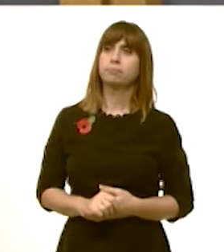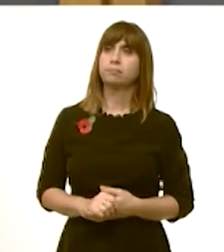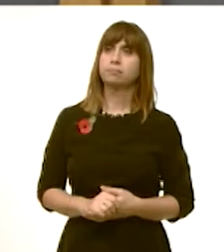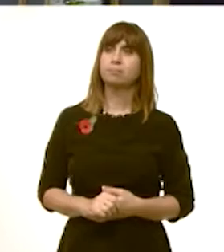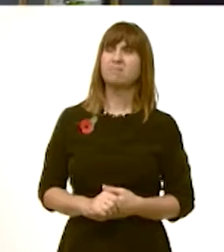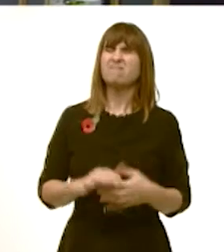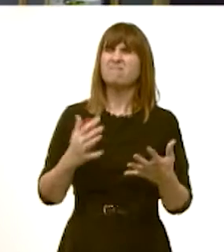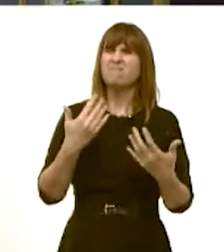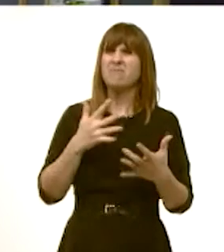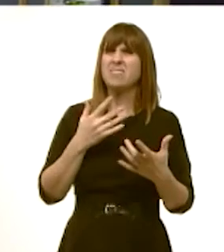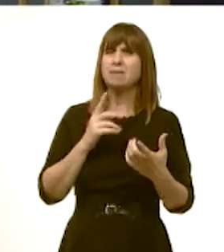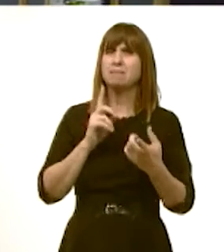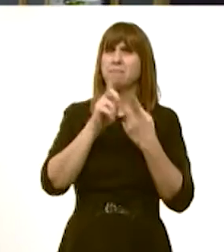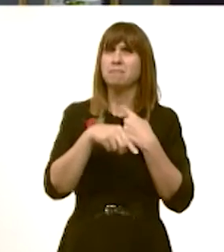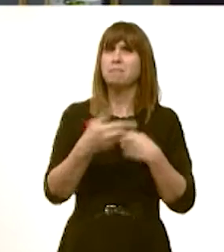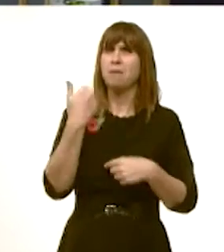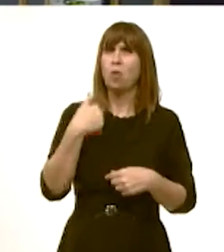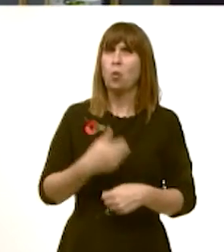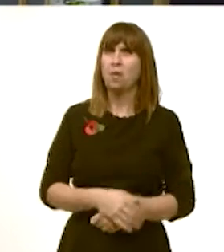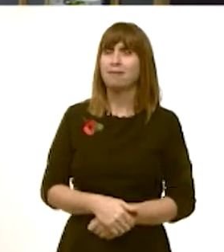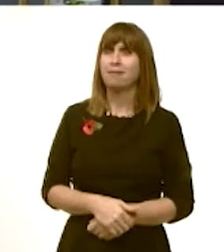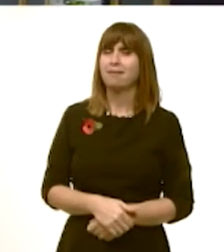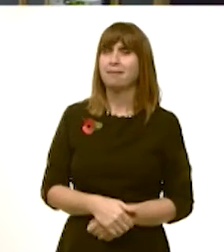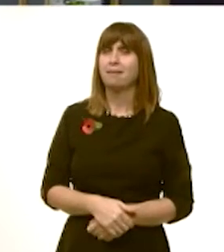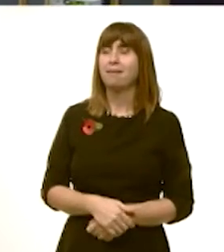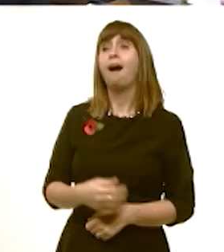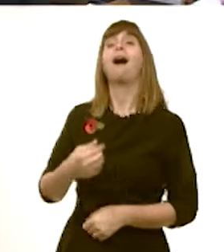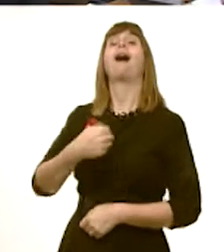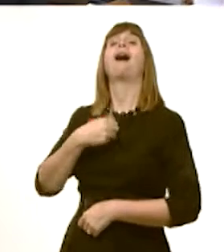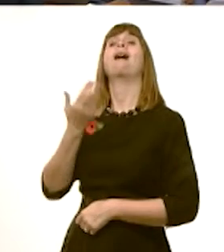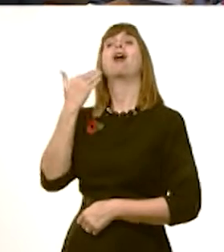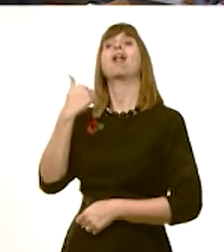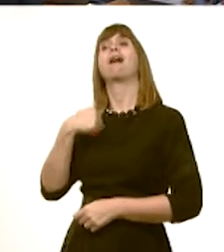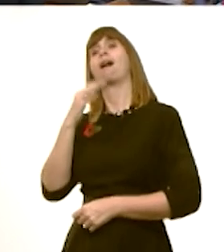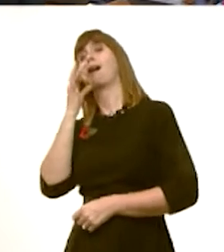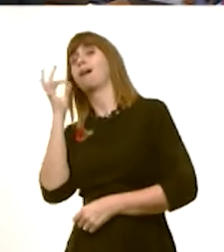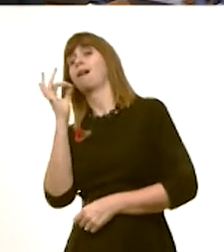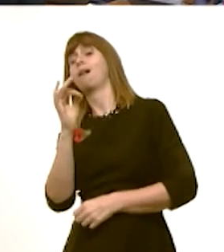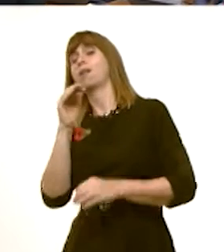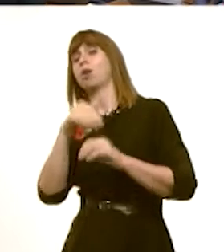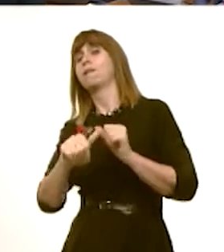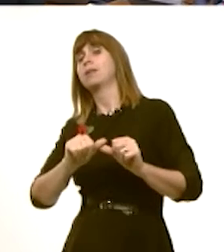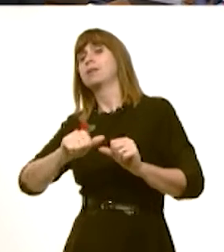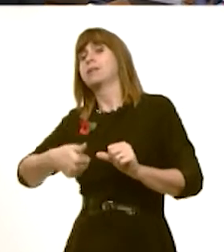Rhun ap Iorwerth: I asked a question earlier on the next franchise, and the First Minister